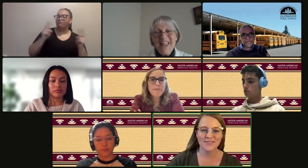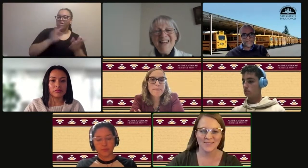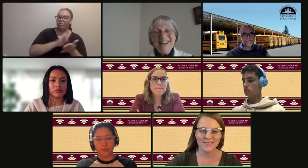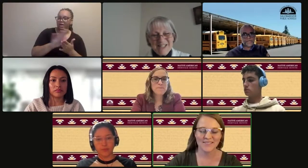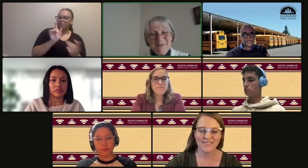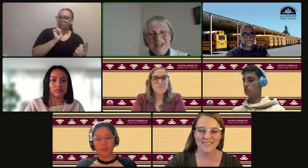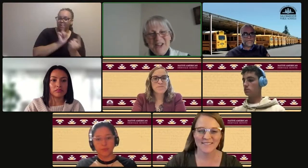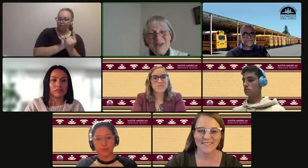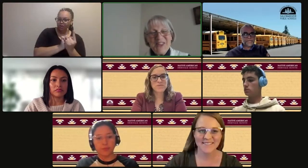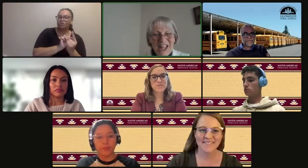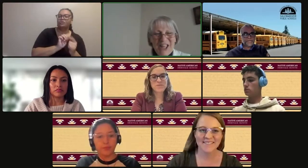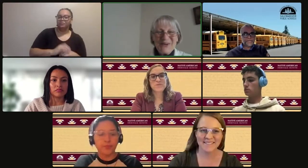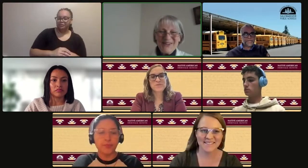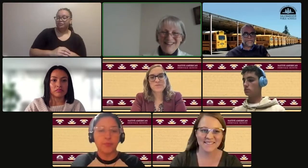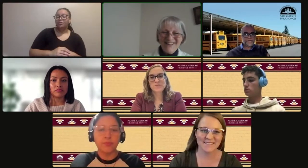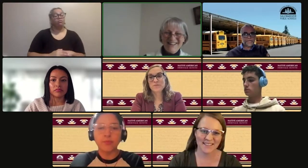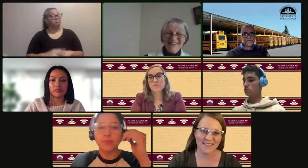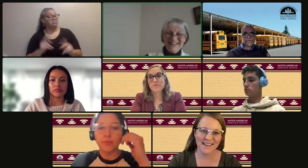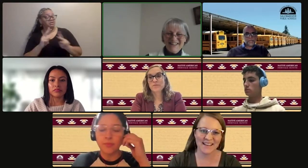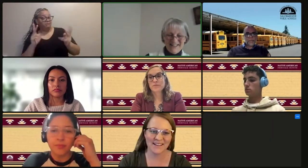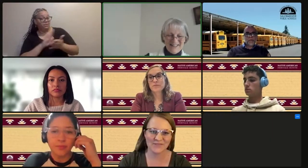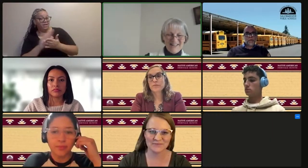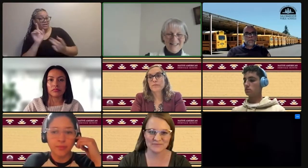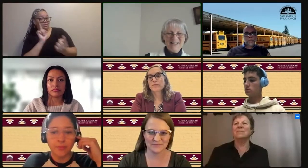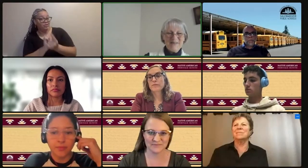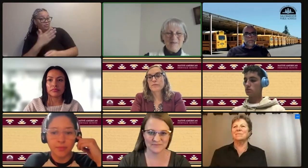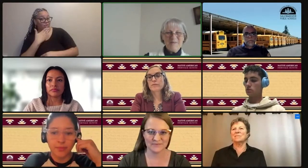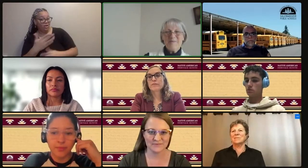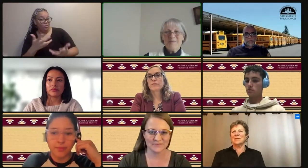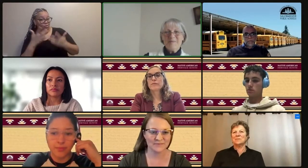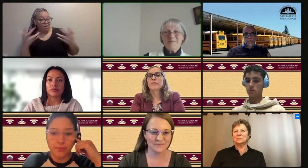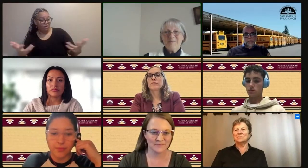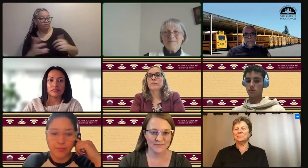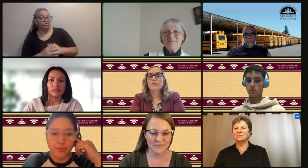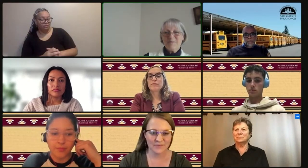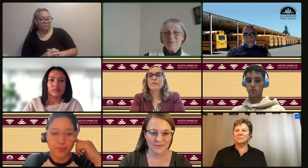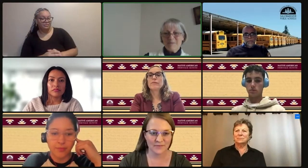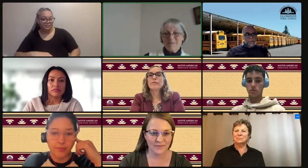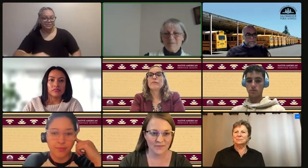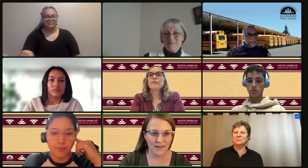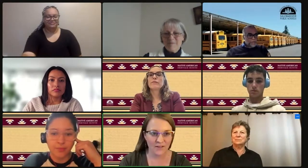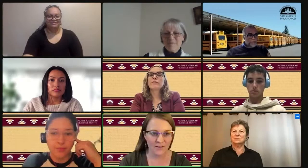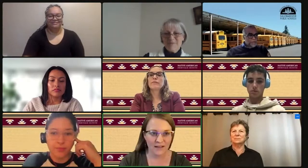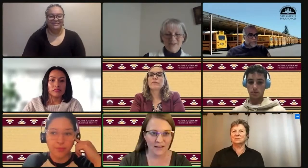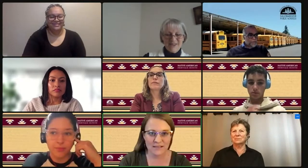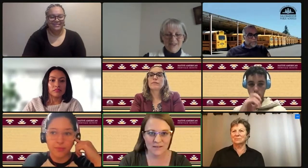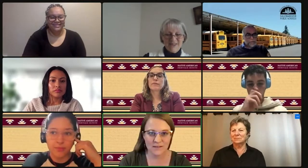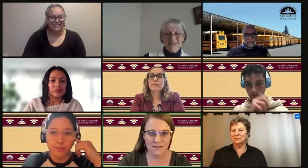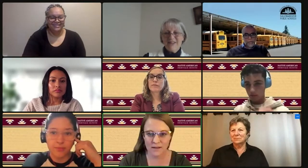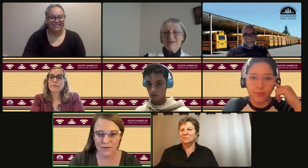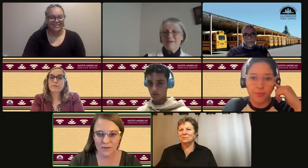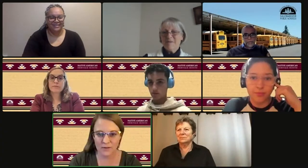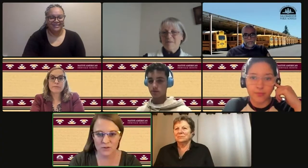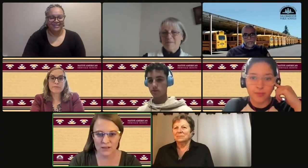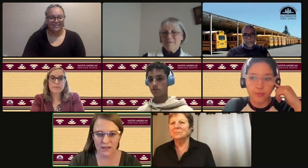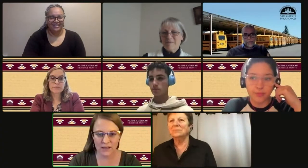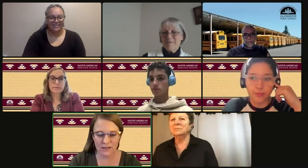WELL, THANK YOU SO MUCH FOR YOUR INTEREST IN THIS POSITION.